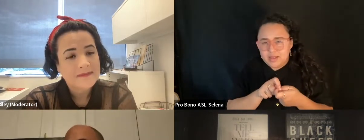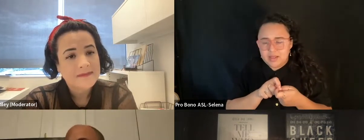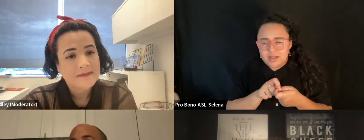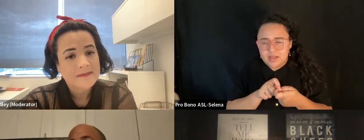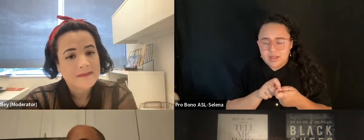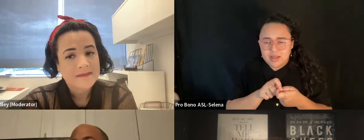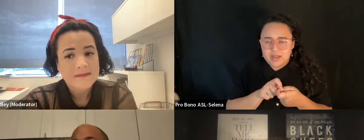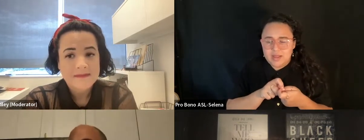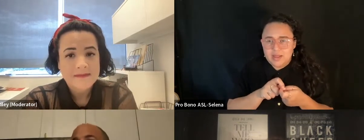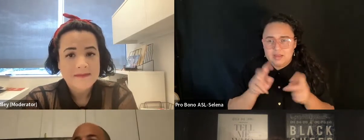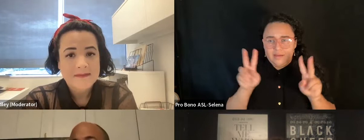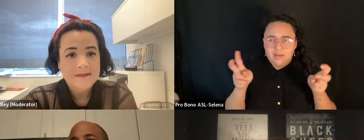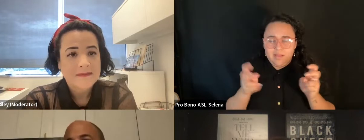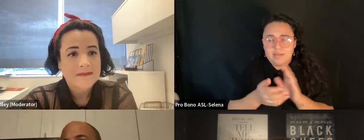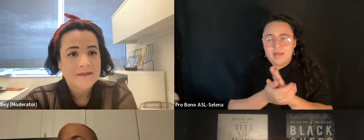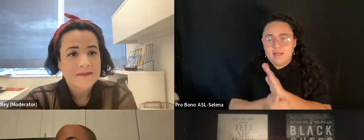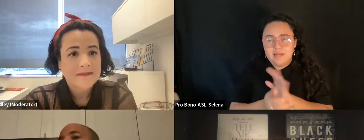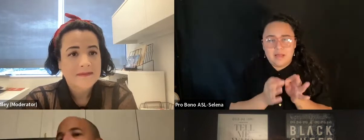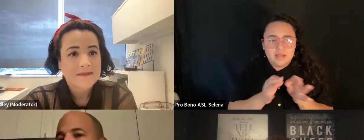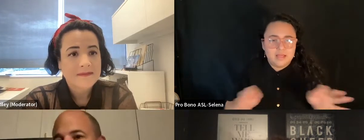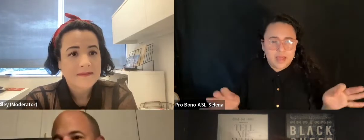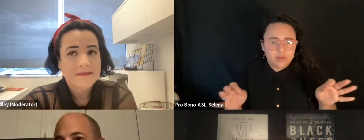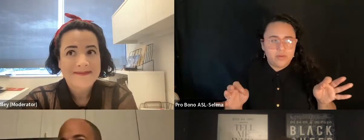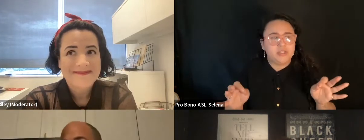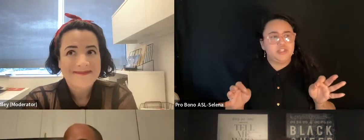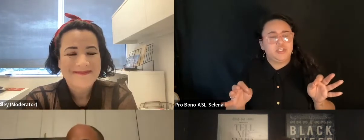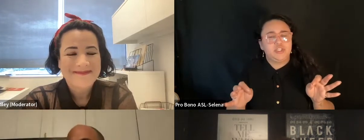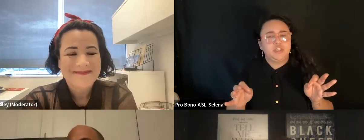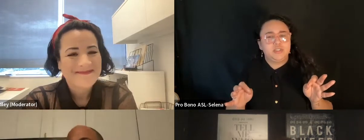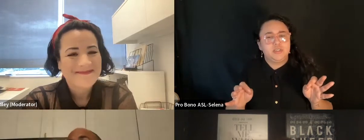You know it's something that's going to involve quite organically.